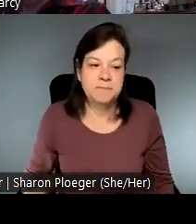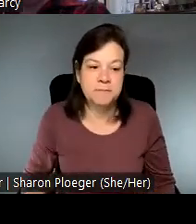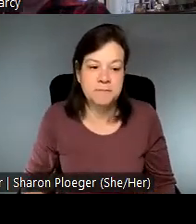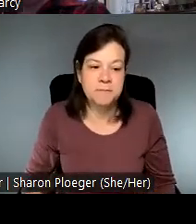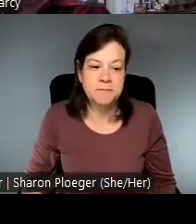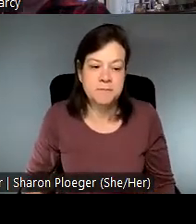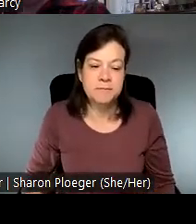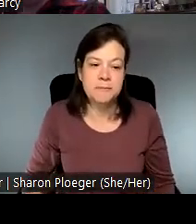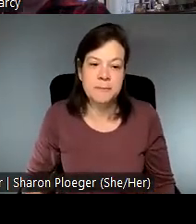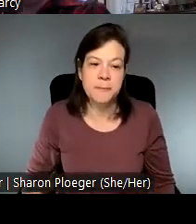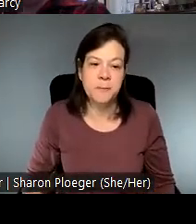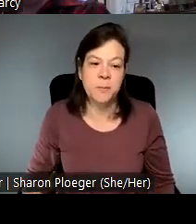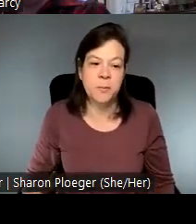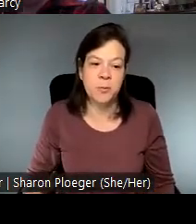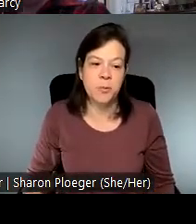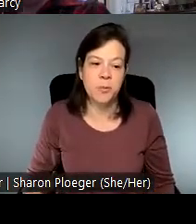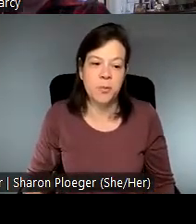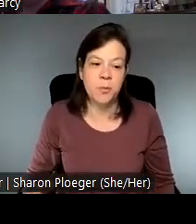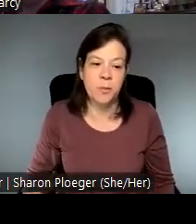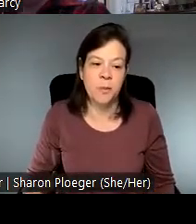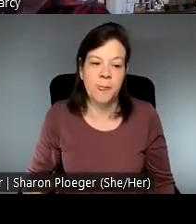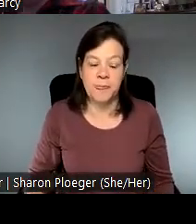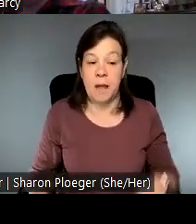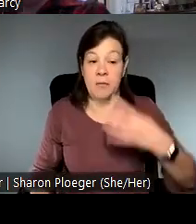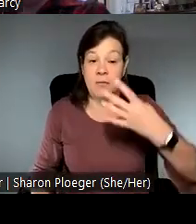So now we're looking at four lines that say where.